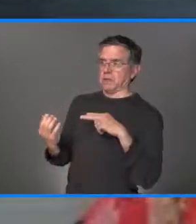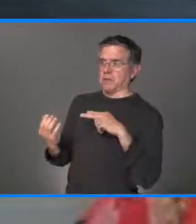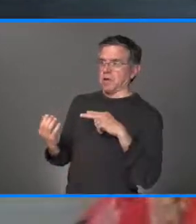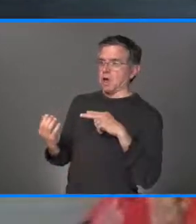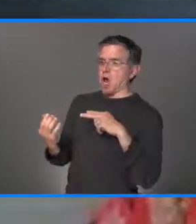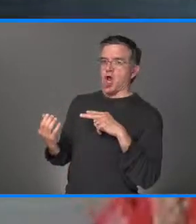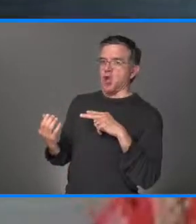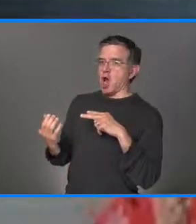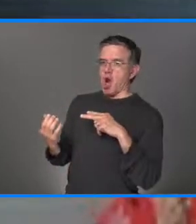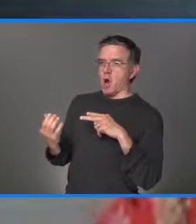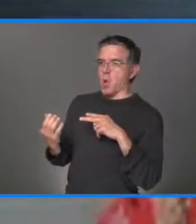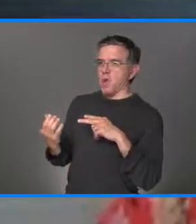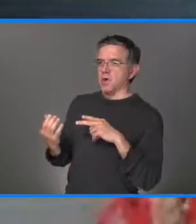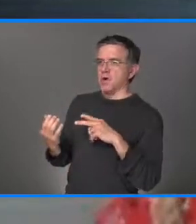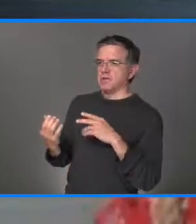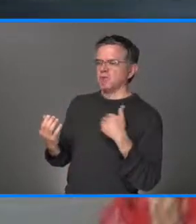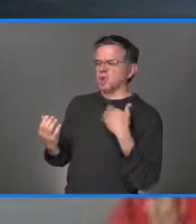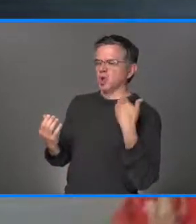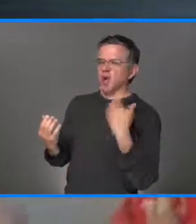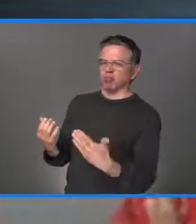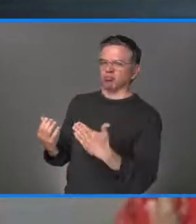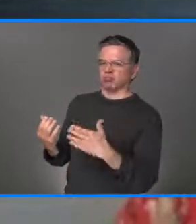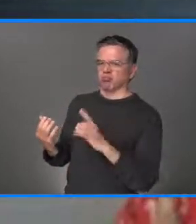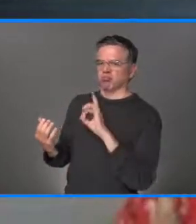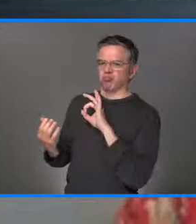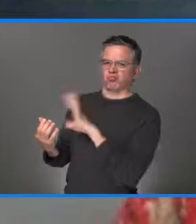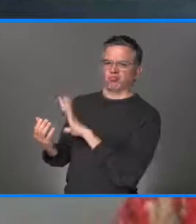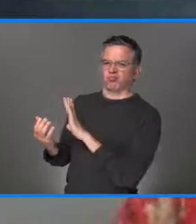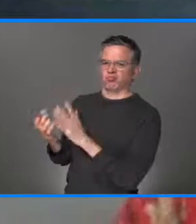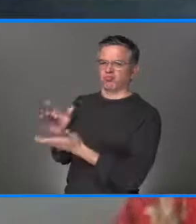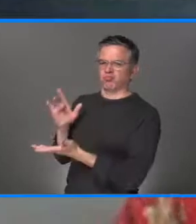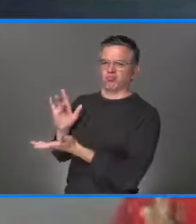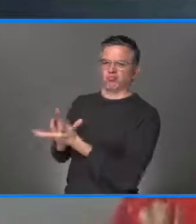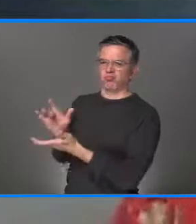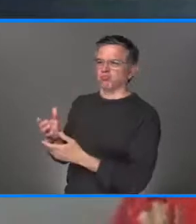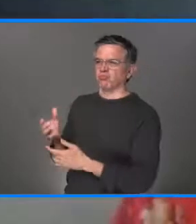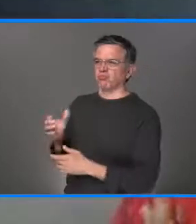because I believe in this science, like this vaccine,"